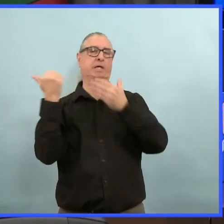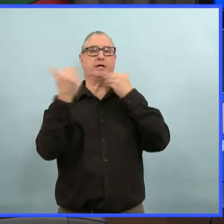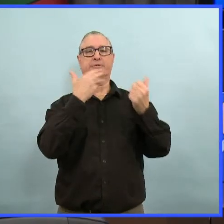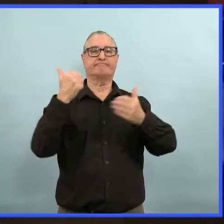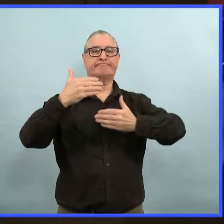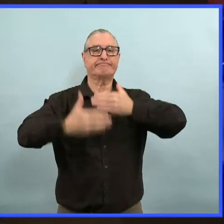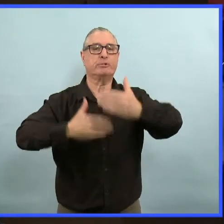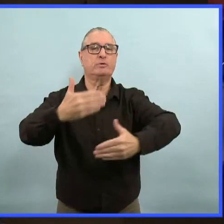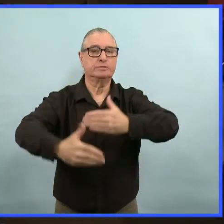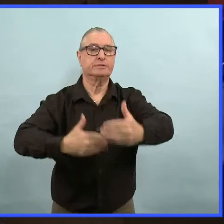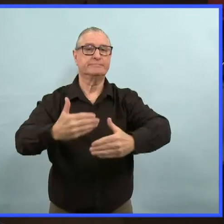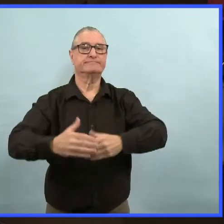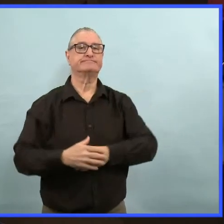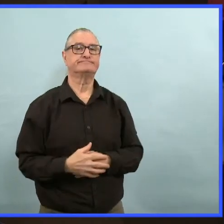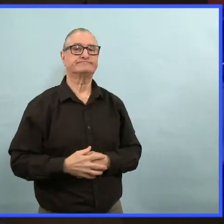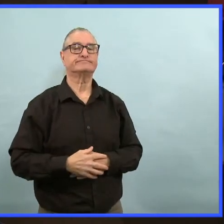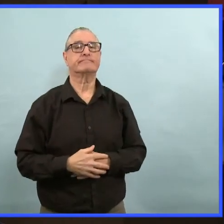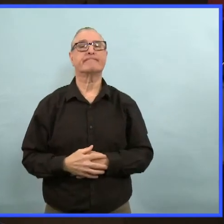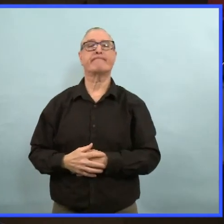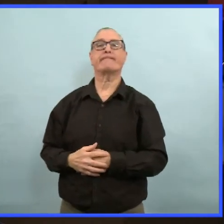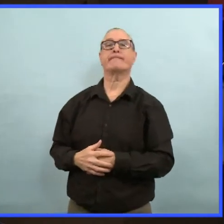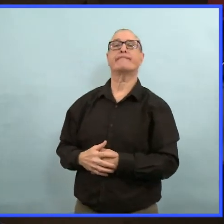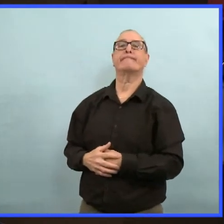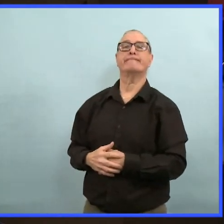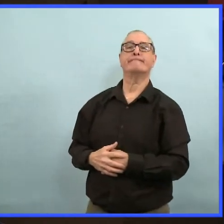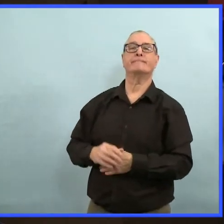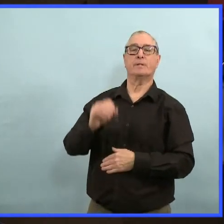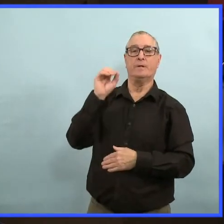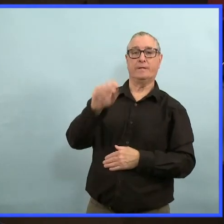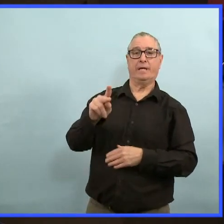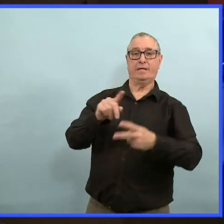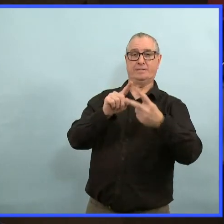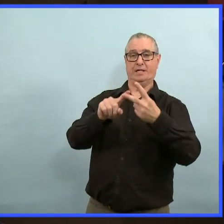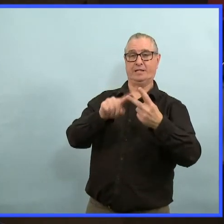okay thanks and uh my follow-up i mean i guess just in terms of the backlog i mean how